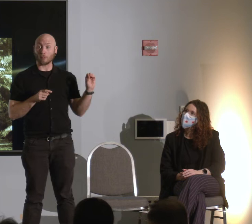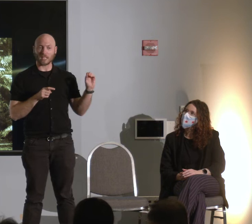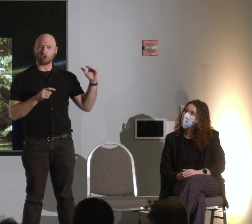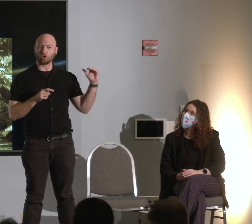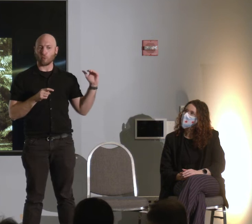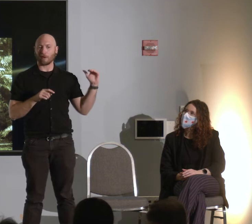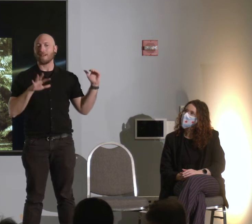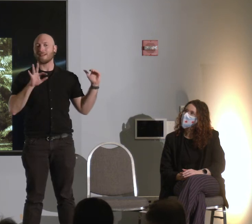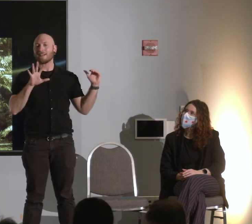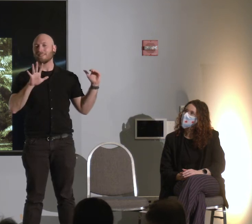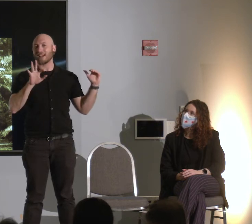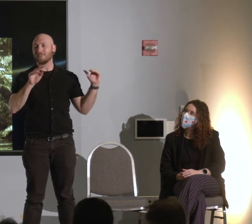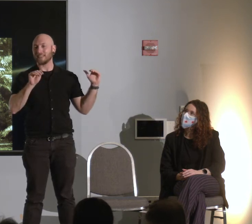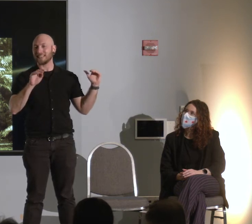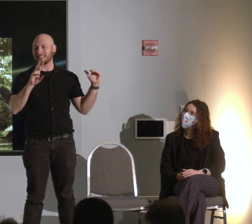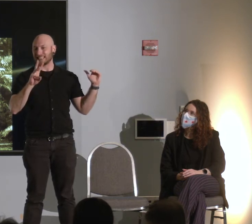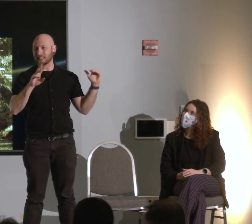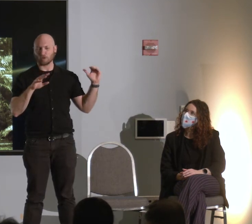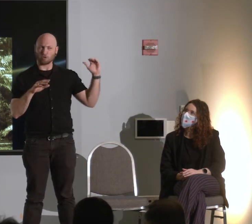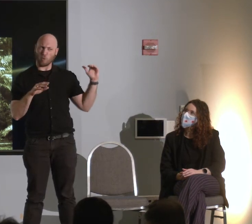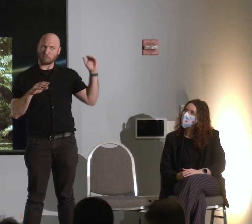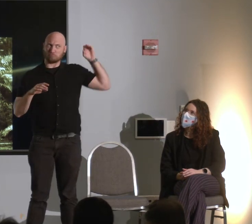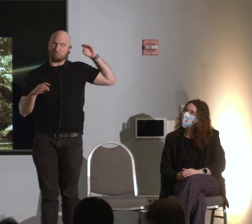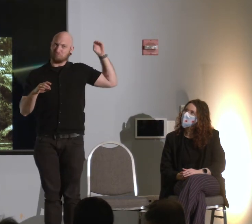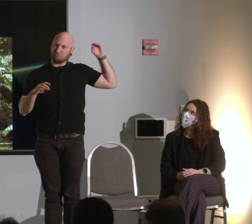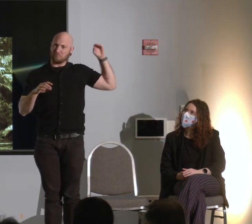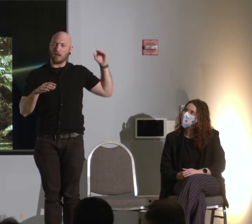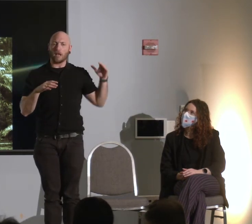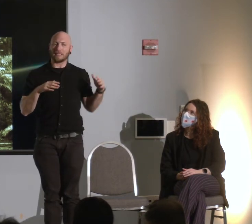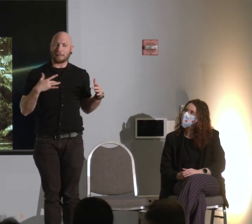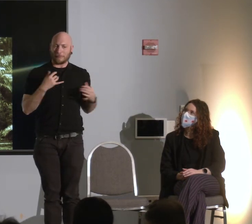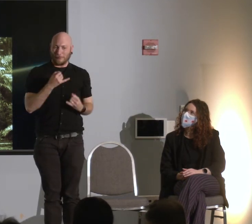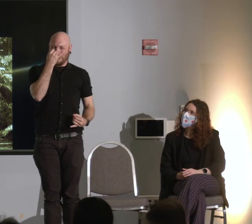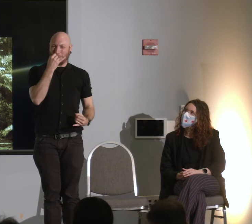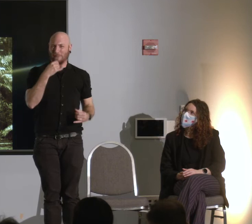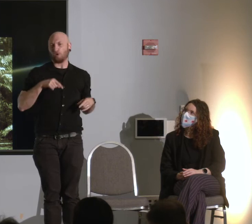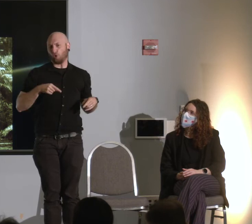always thin, thanks to a nervous temperament. [Hugh Howard coughs] Excuse me.